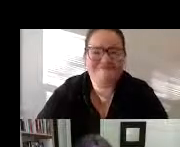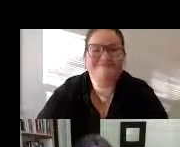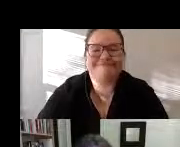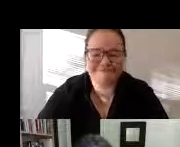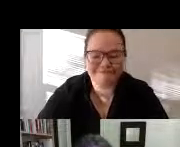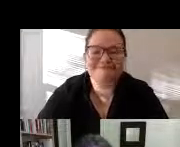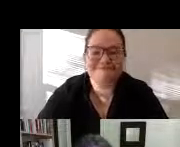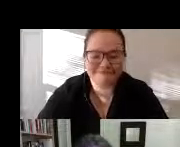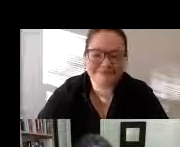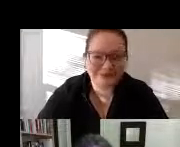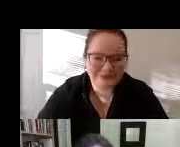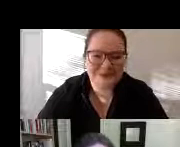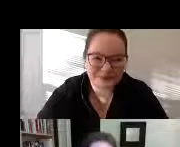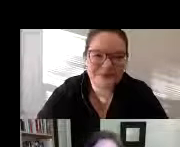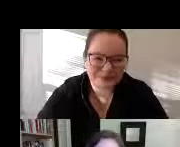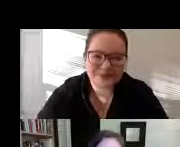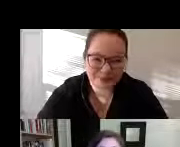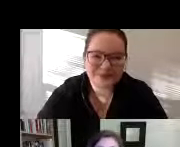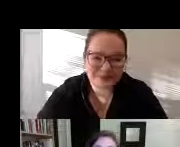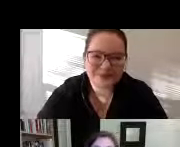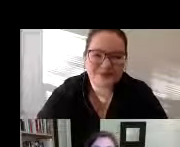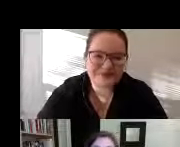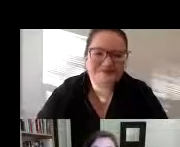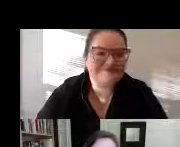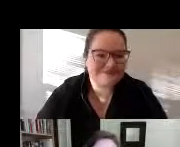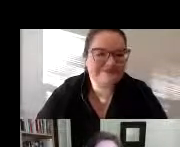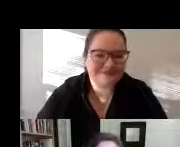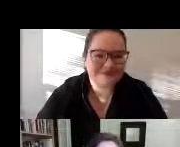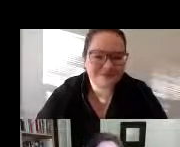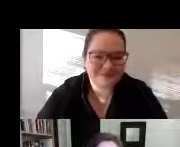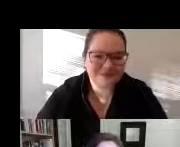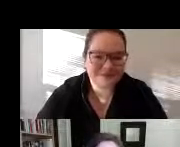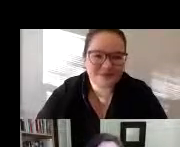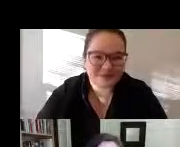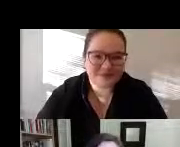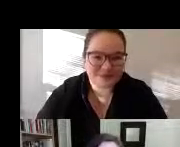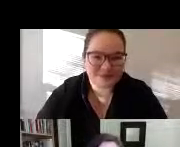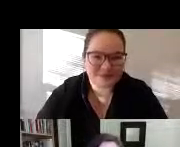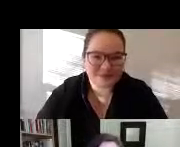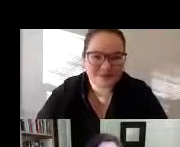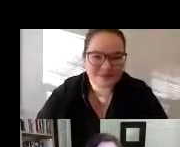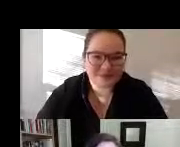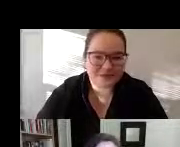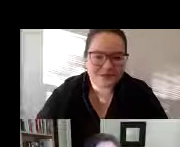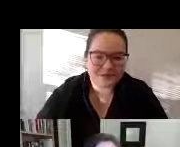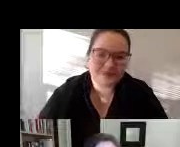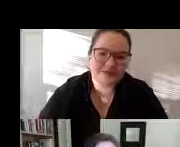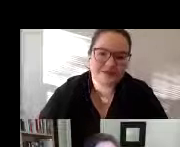meant that I was to go and write my own plays and there are lots of people to thank on this journey,